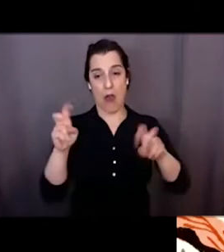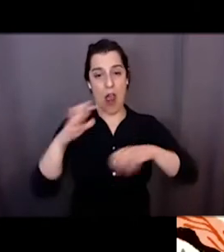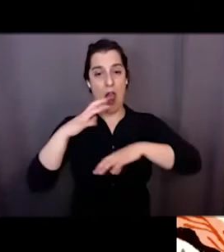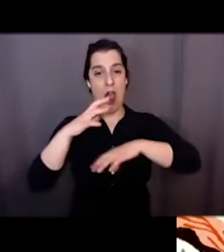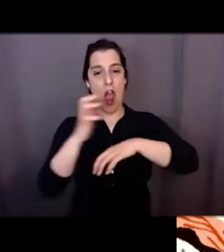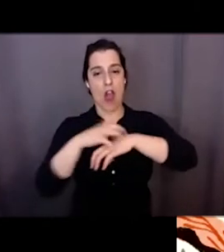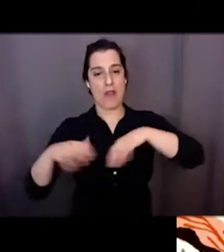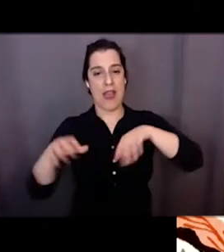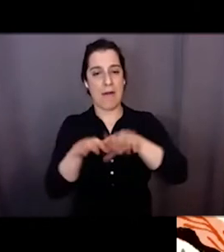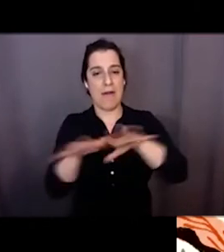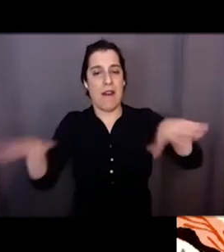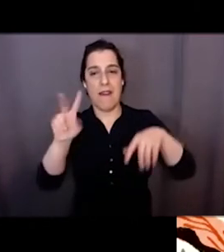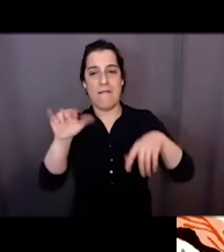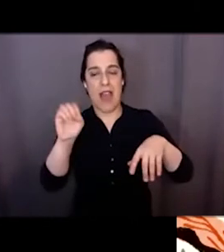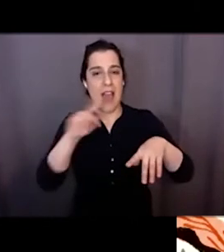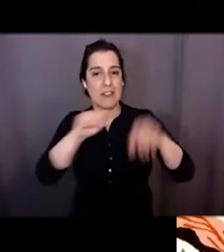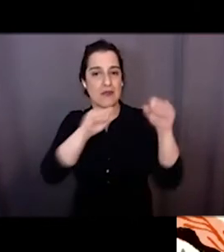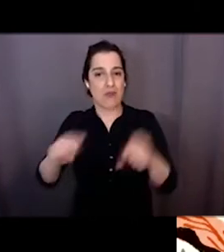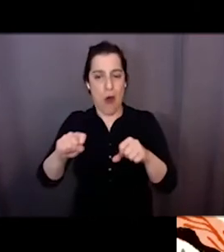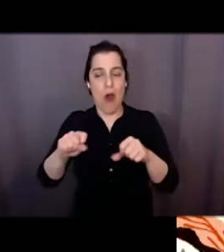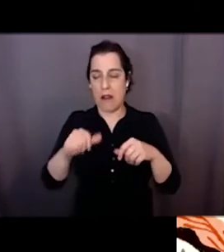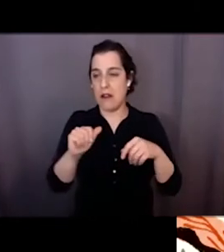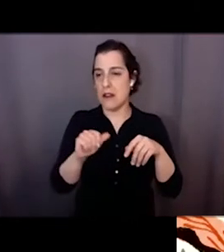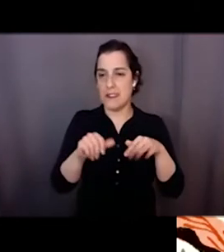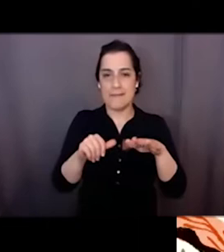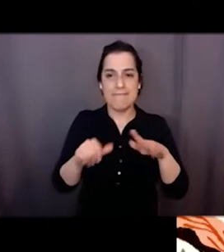so many, um, kind of mutual nodes of communication.